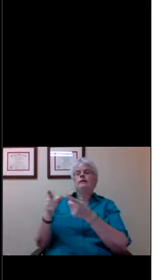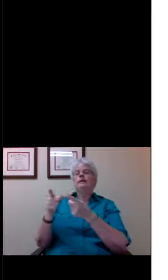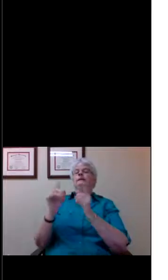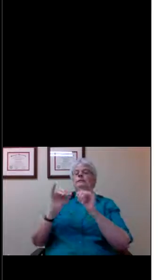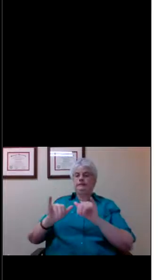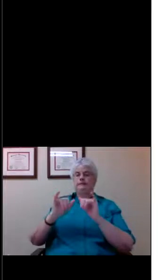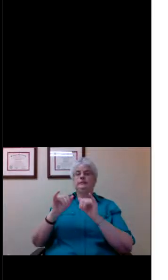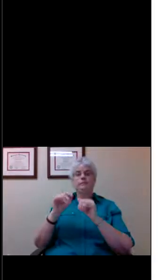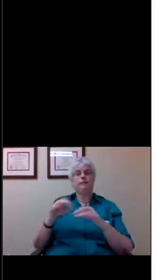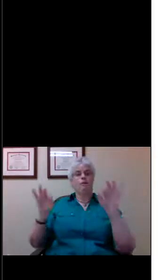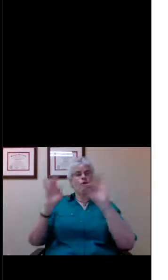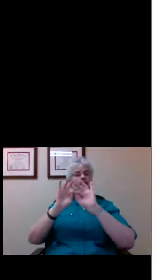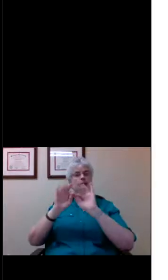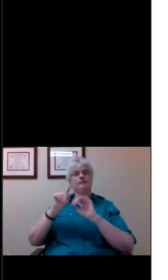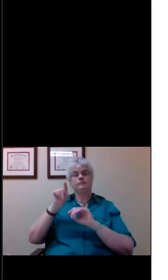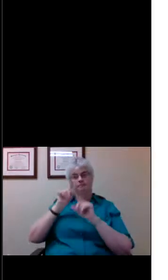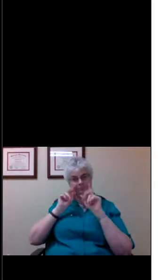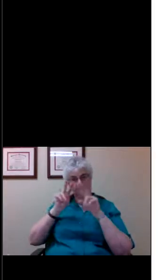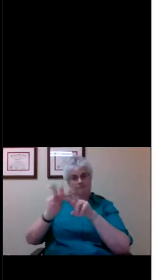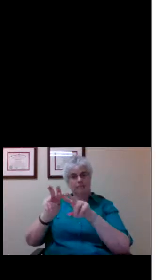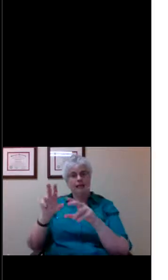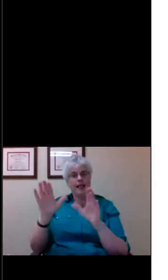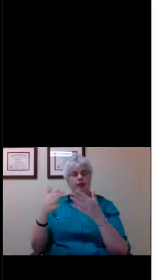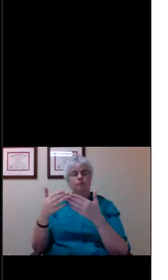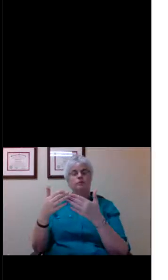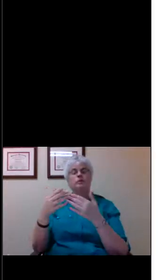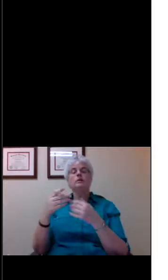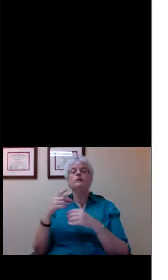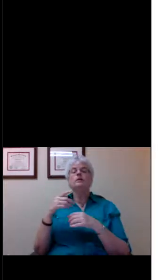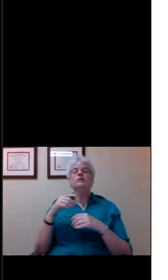violence in the classroom. So we felt like it was important to look at